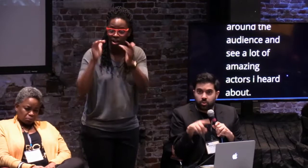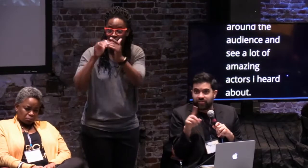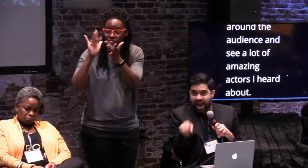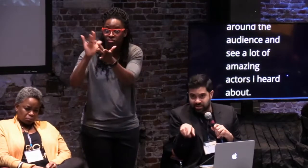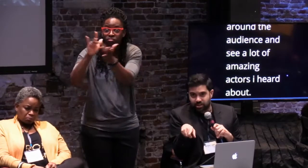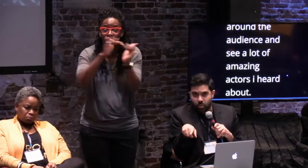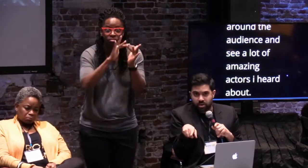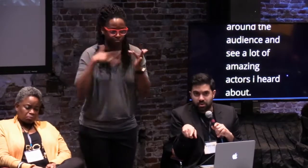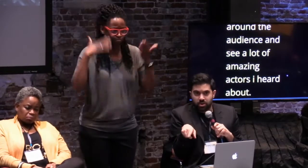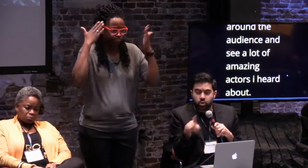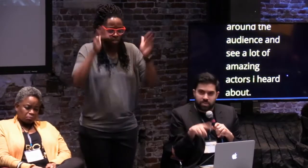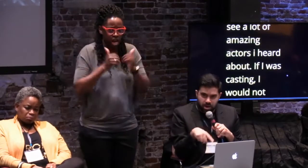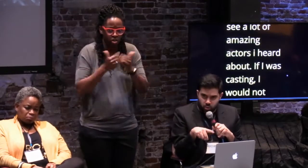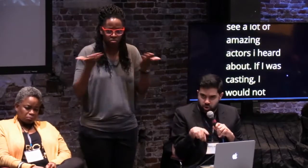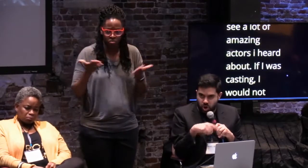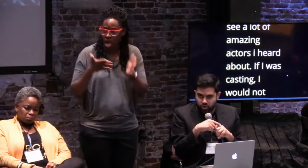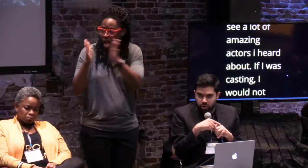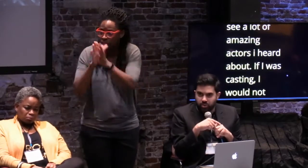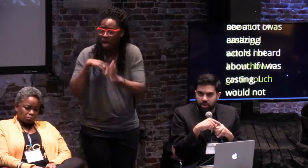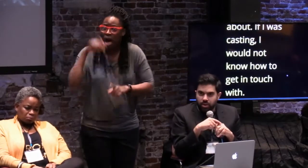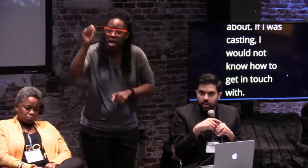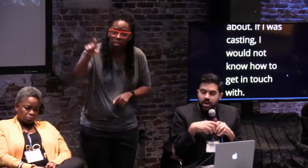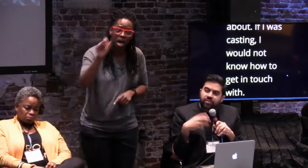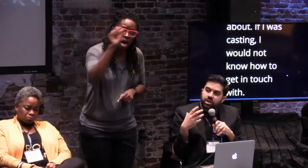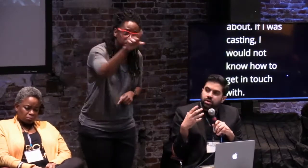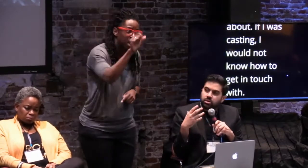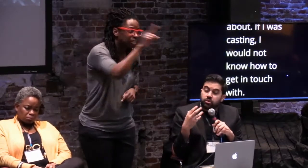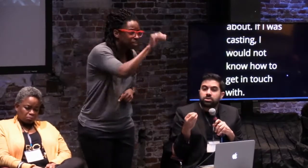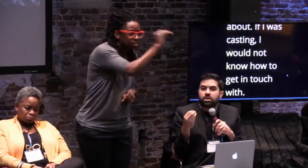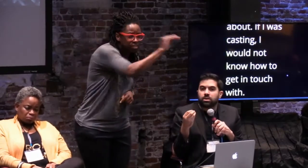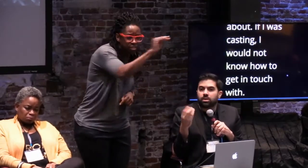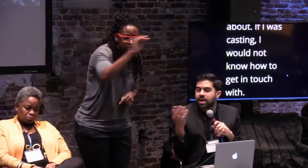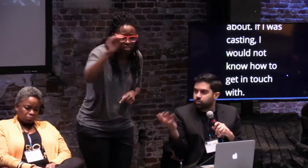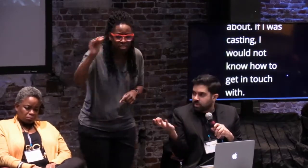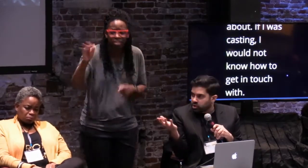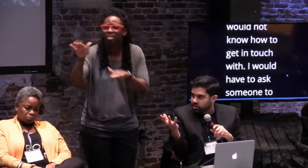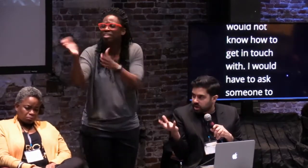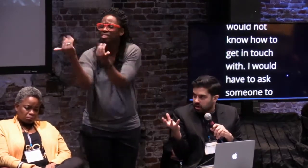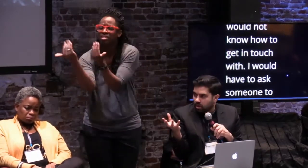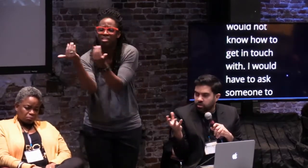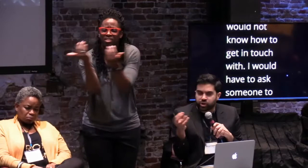who'd ask someone who would know you. And I think using, as we mentioned, technology,